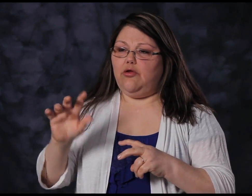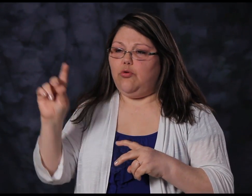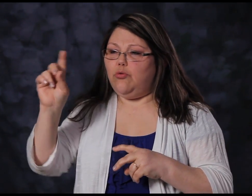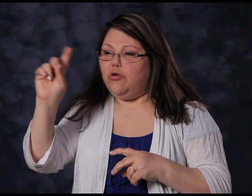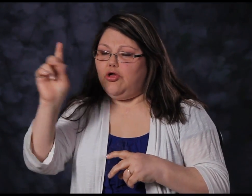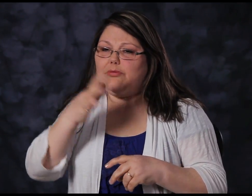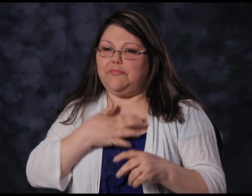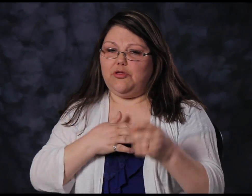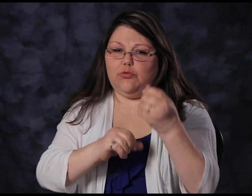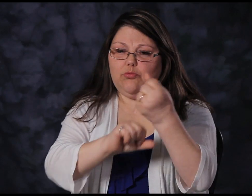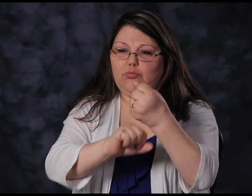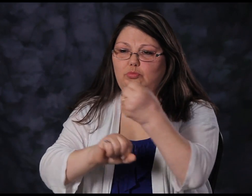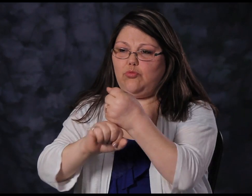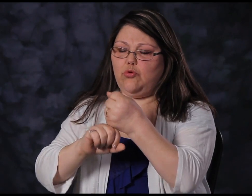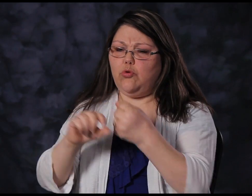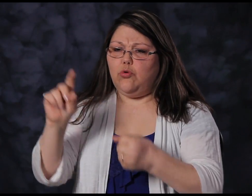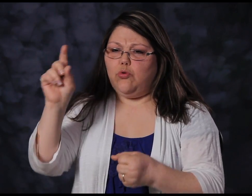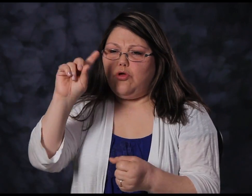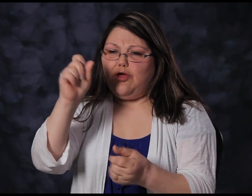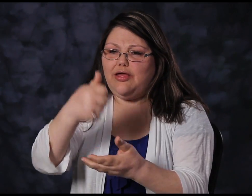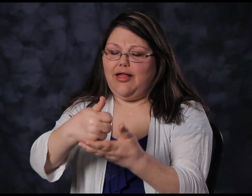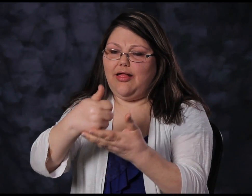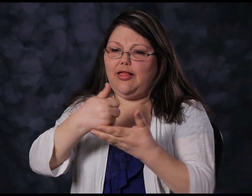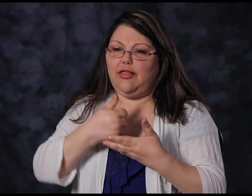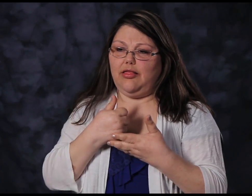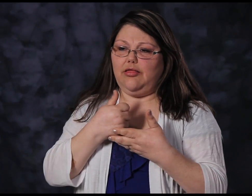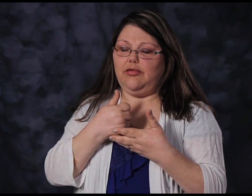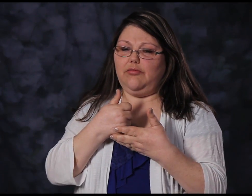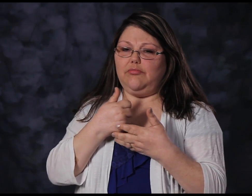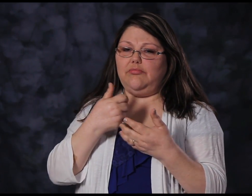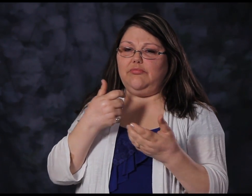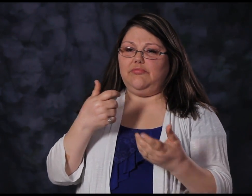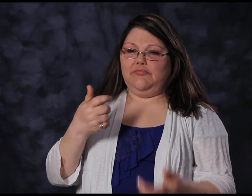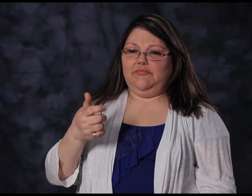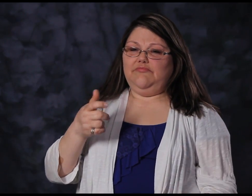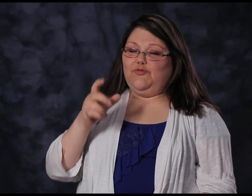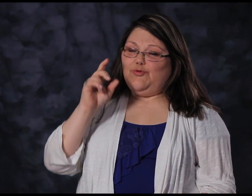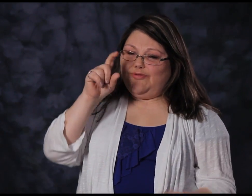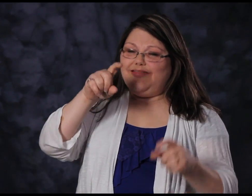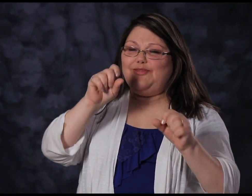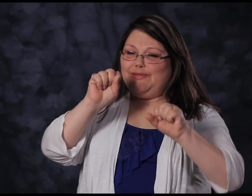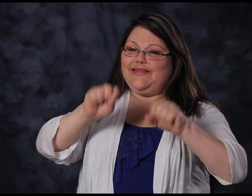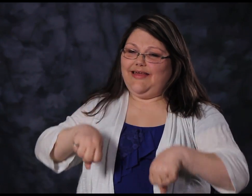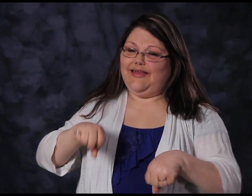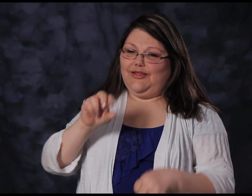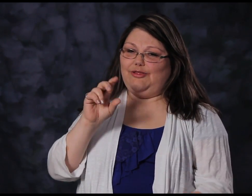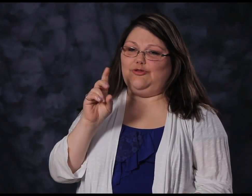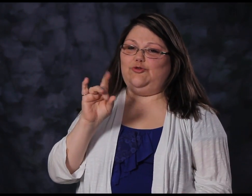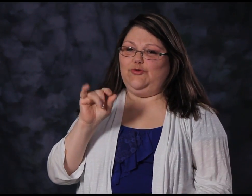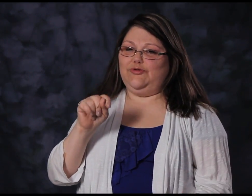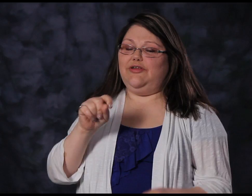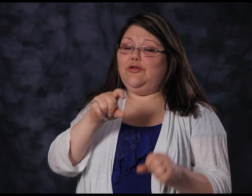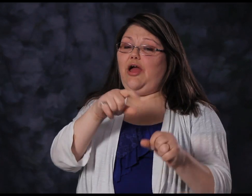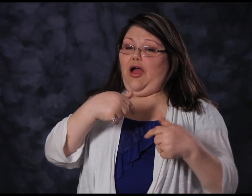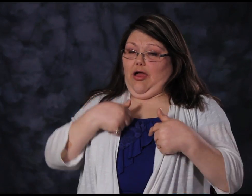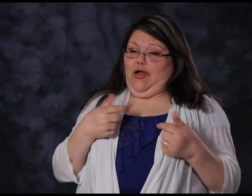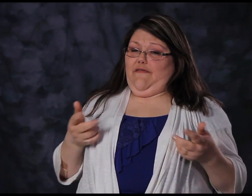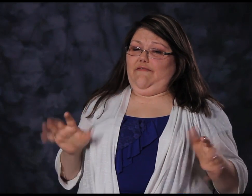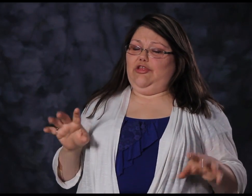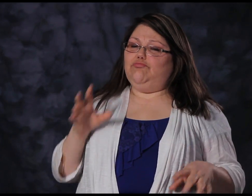You have to look inside of yourself, and recognize that we all have supports in our lives. And I know you can do it.